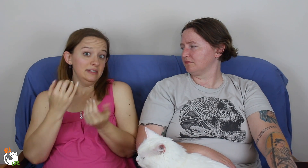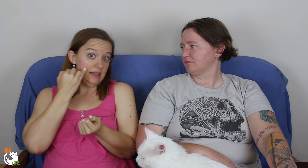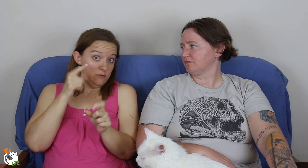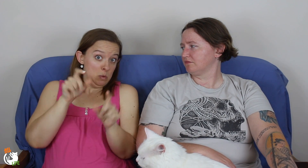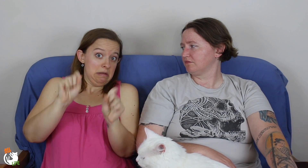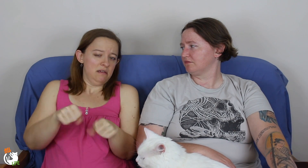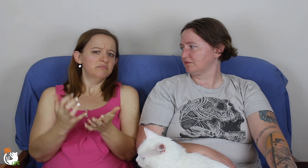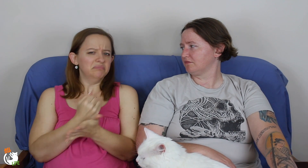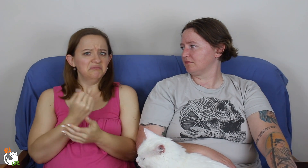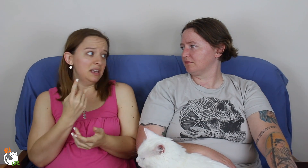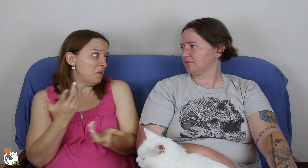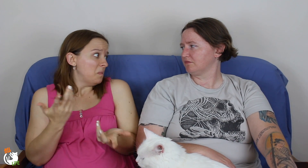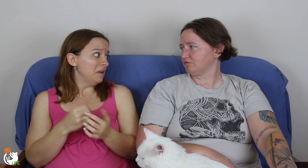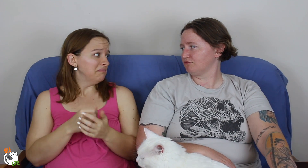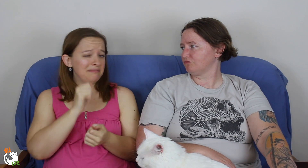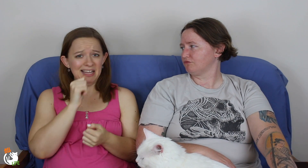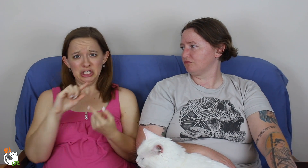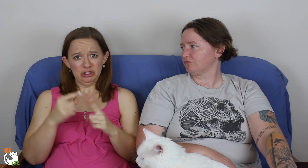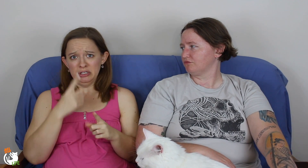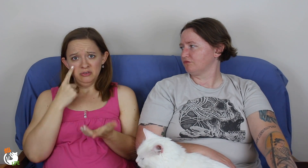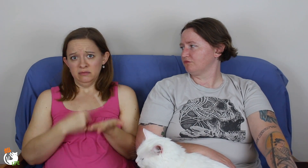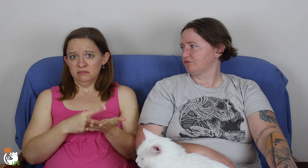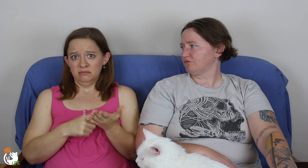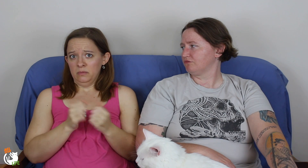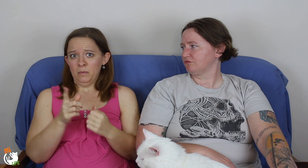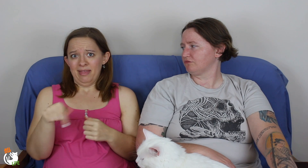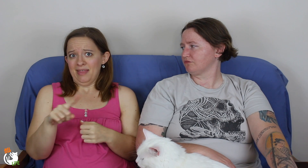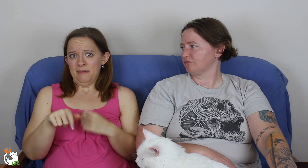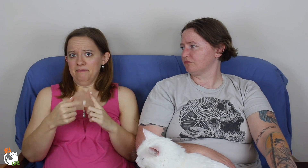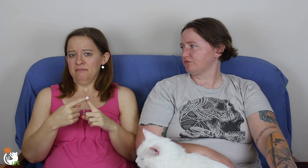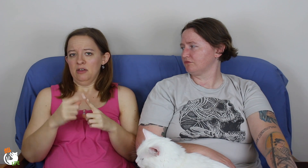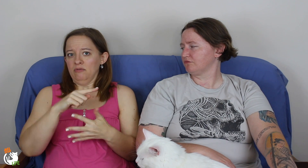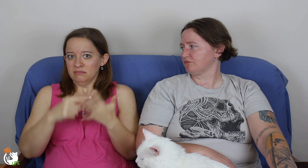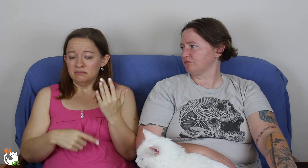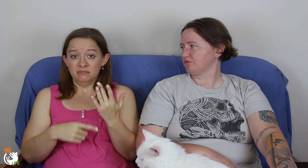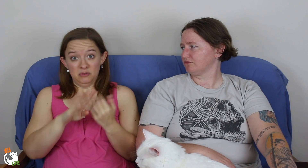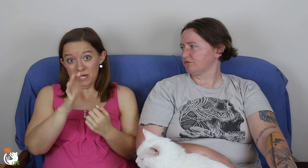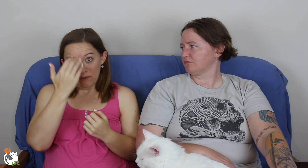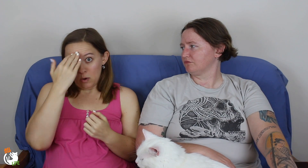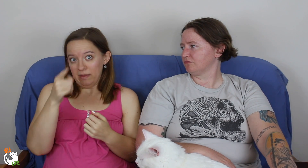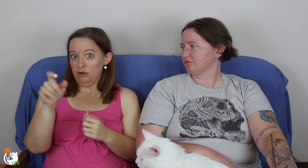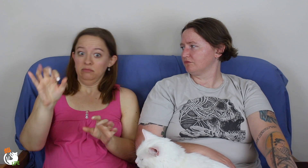I suggest if you can go ahead and do it. It's not going to hurt to talk with them about the different options.